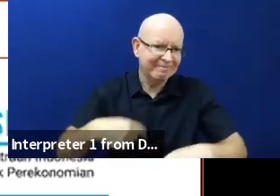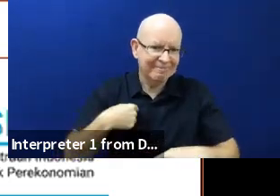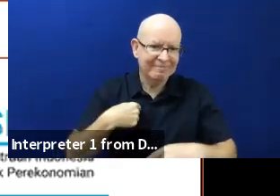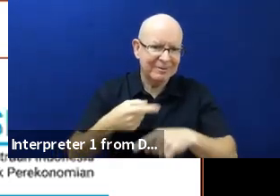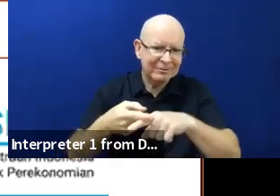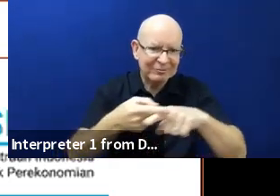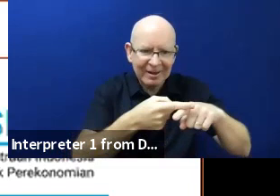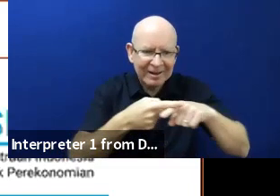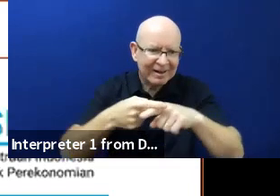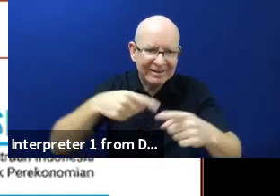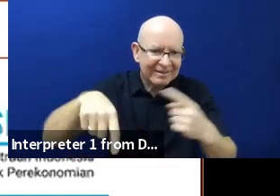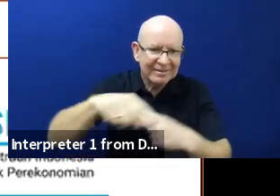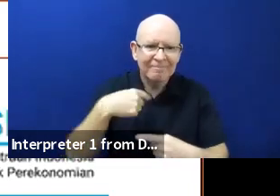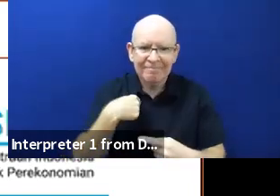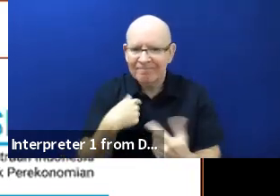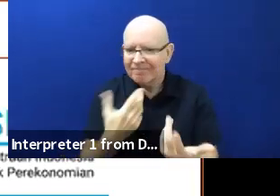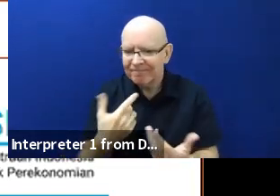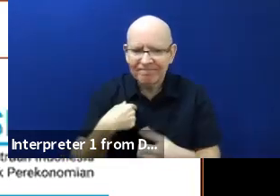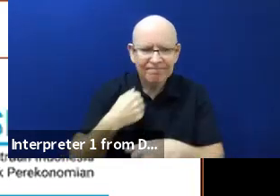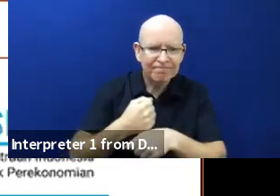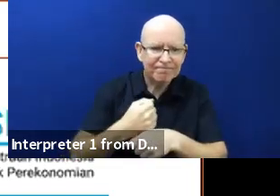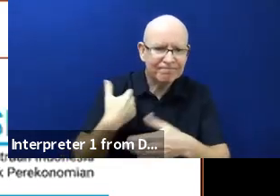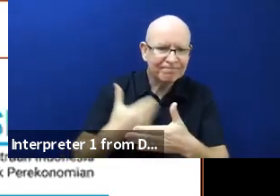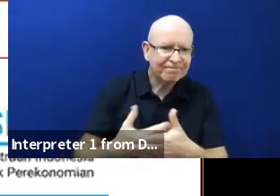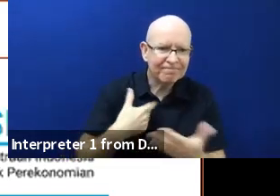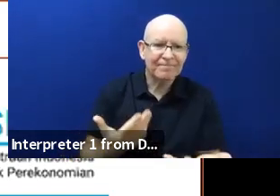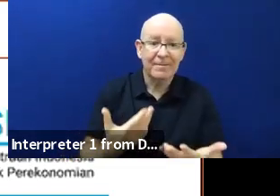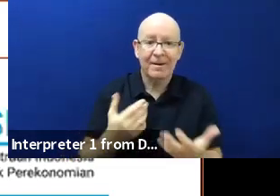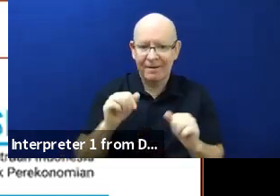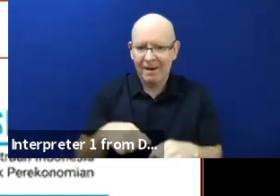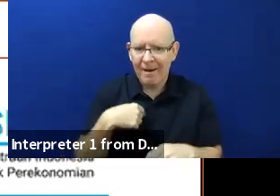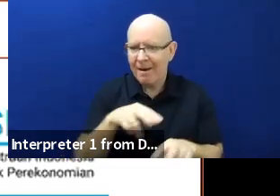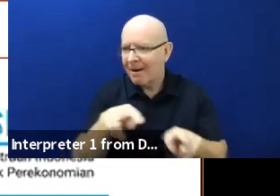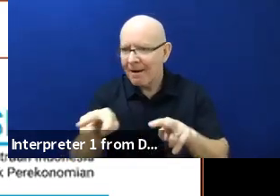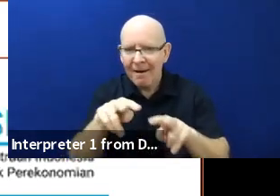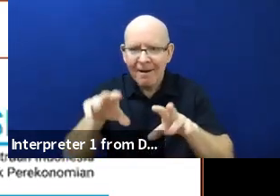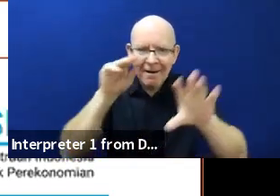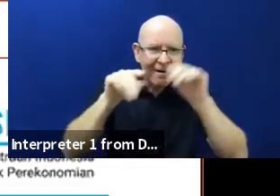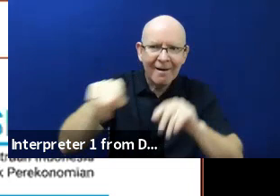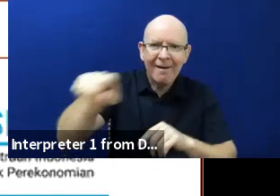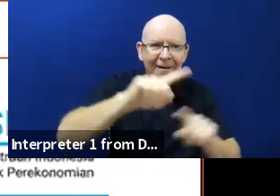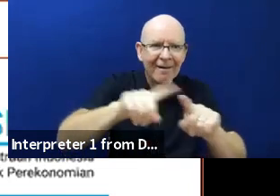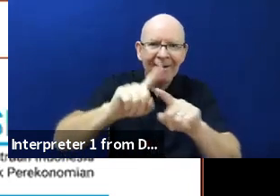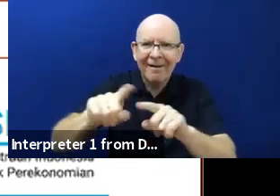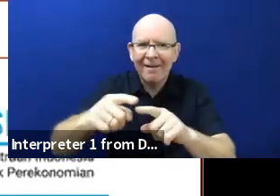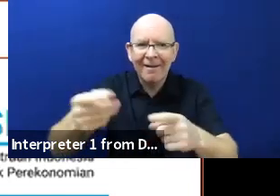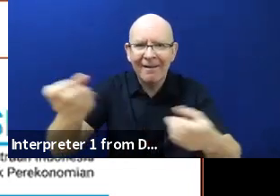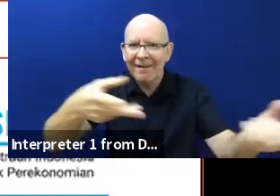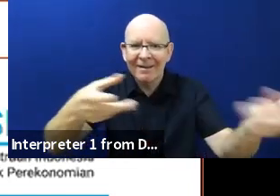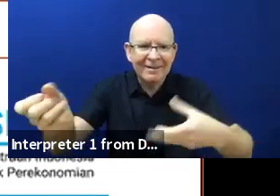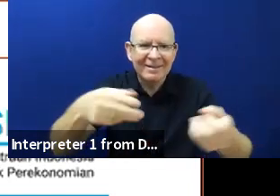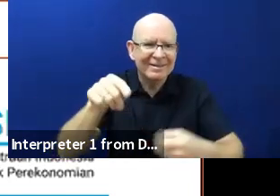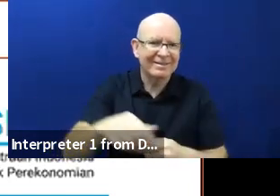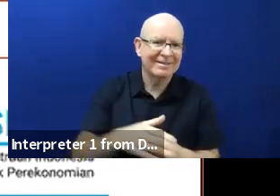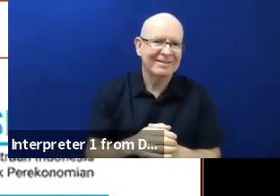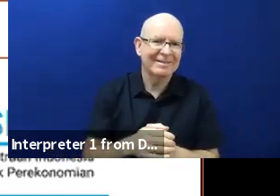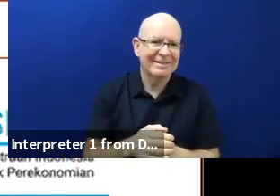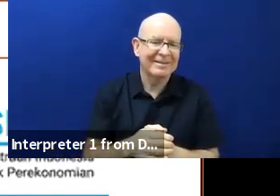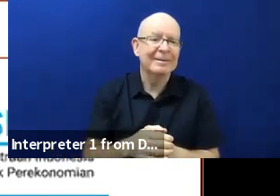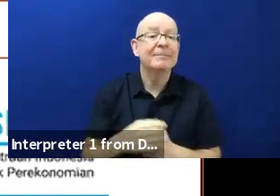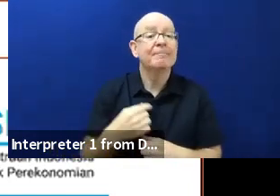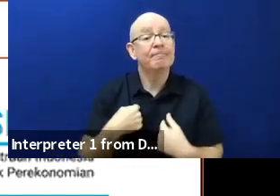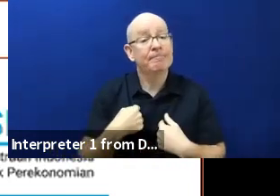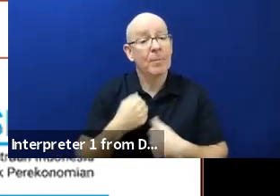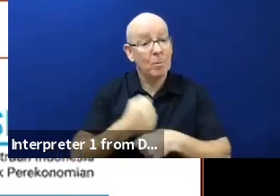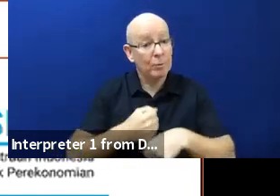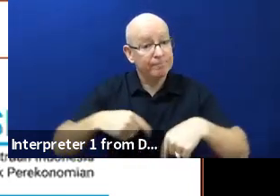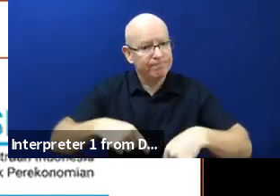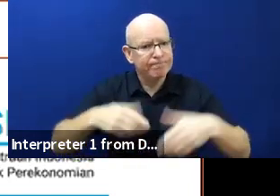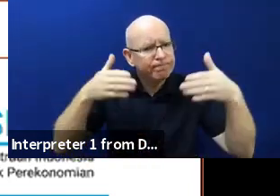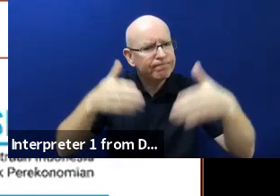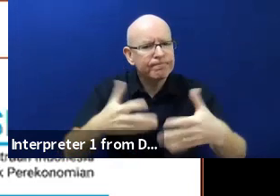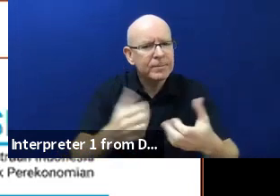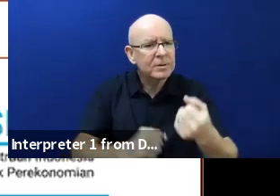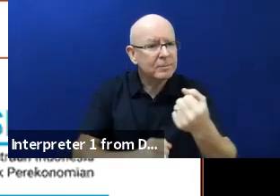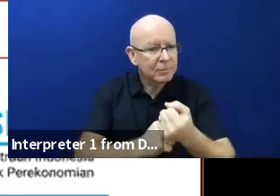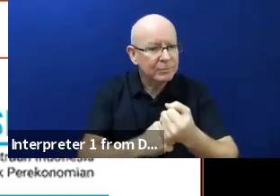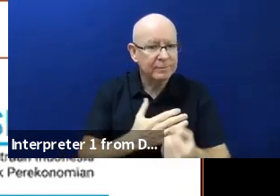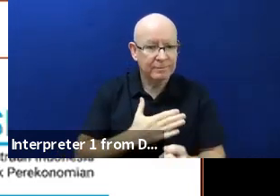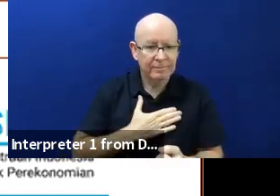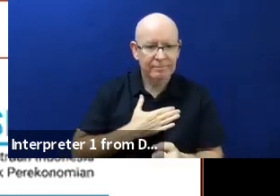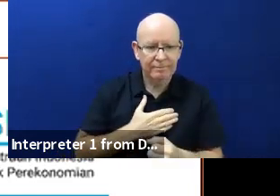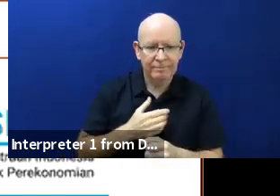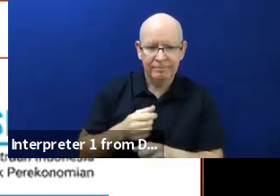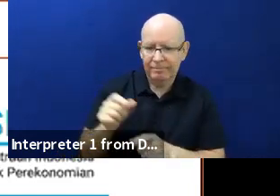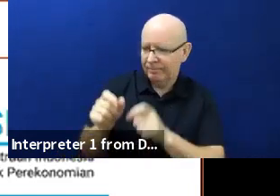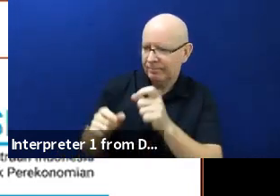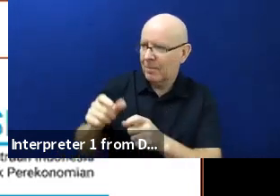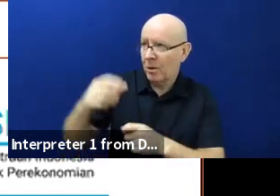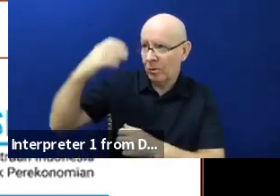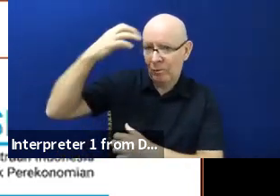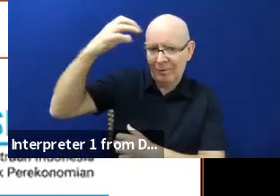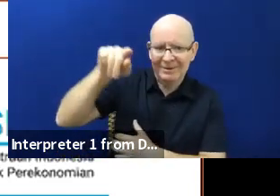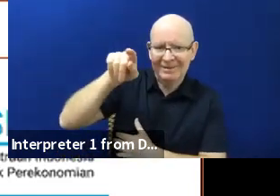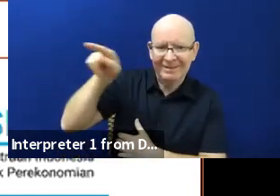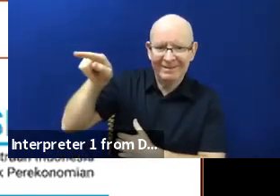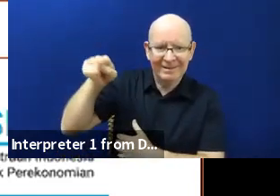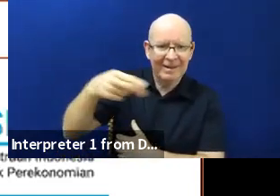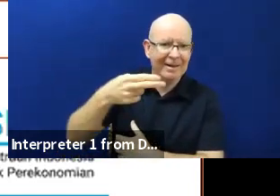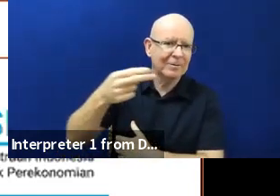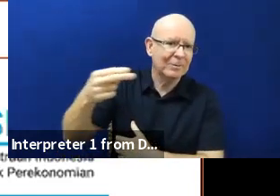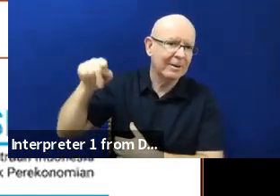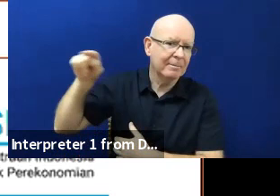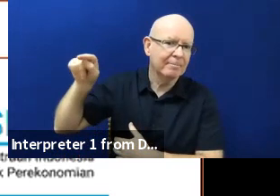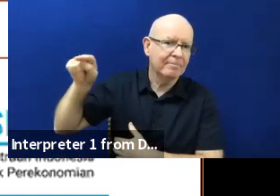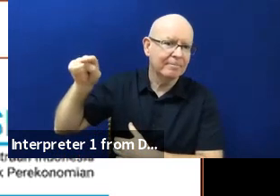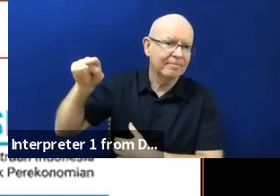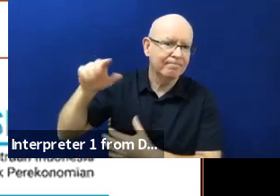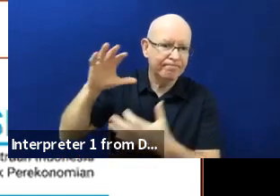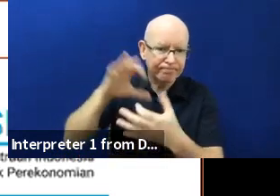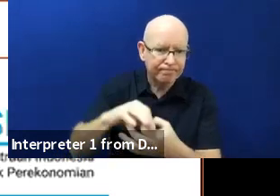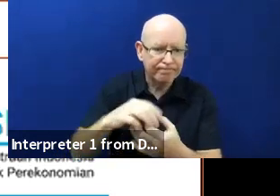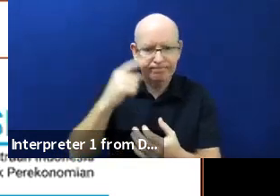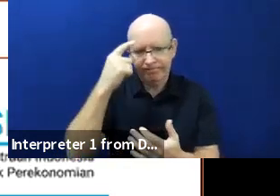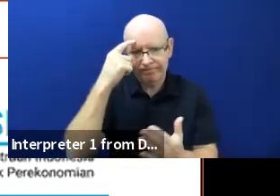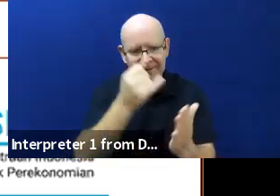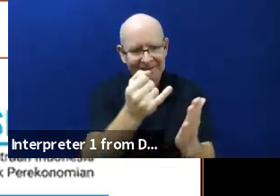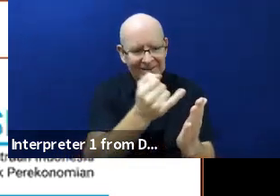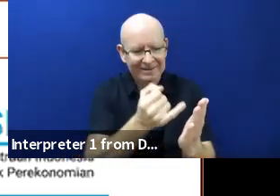concessions and incentives. Indonesia's law number eight 2016. Sorry about that, I had a child-care